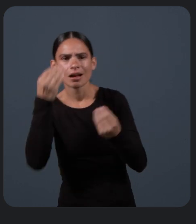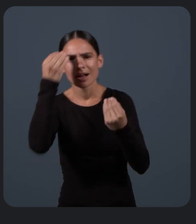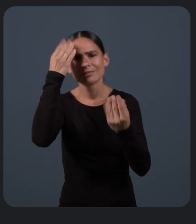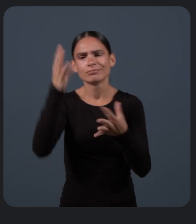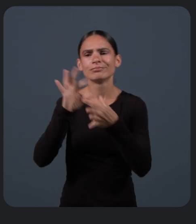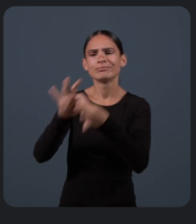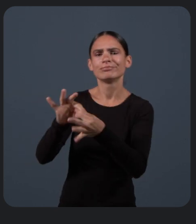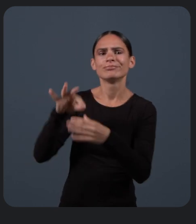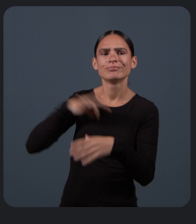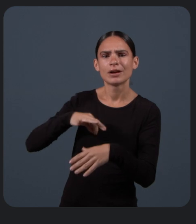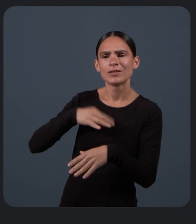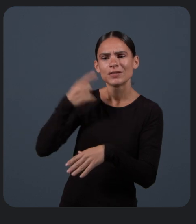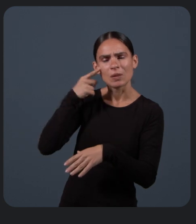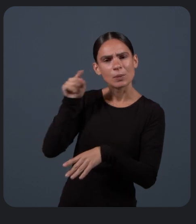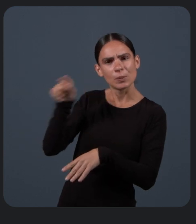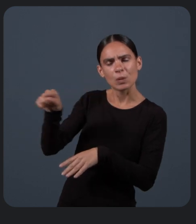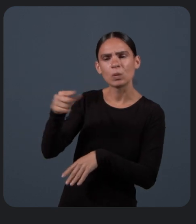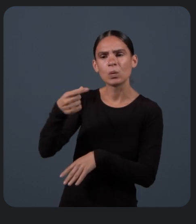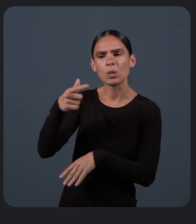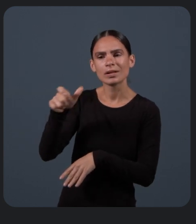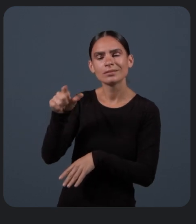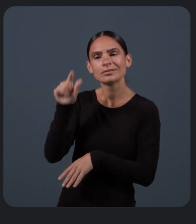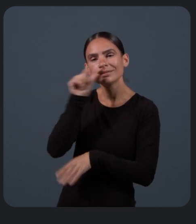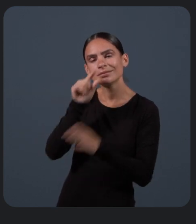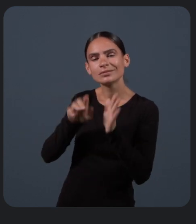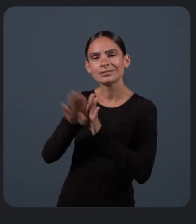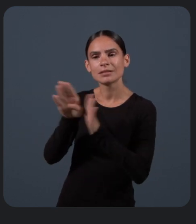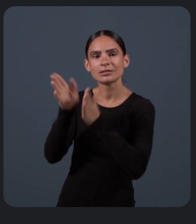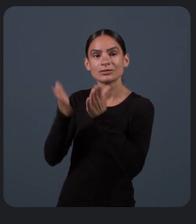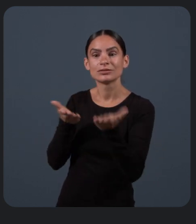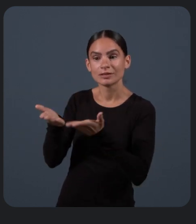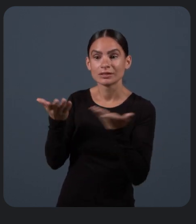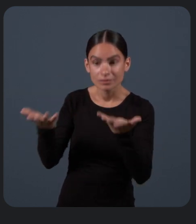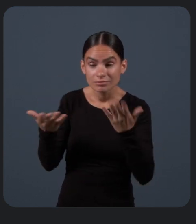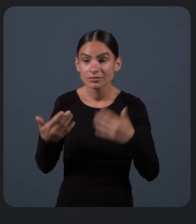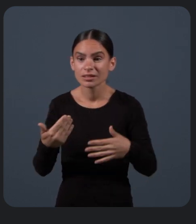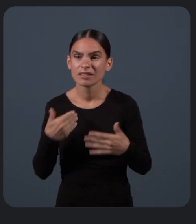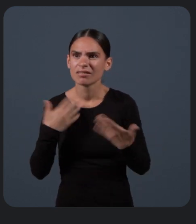Services. All this, so you can go from a great idea quickly into a published game.